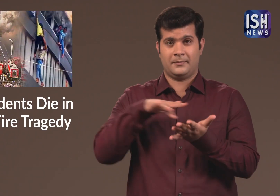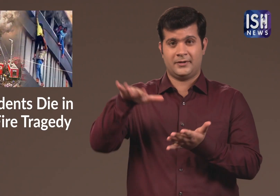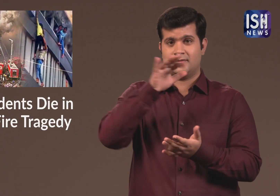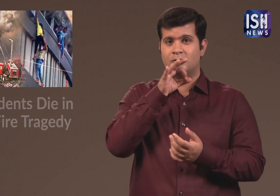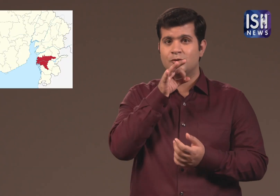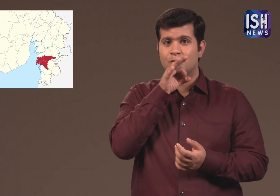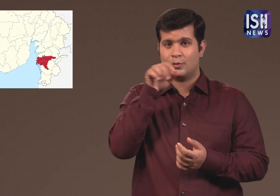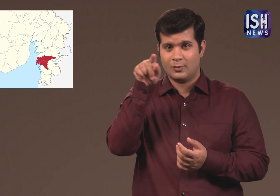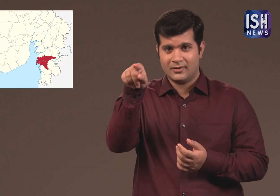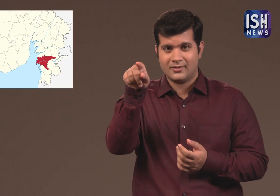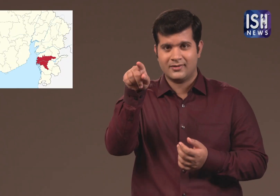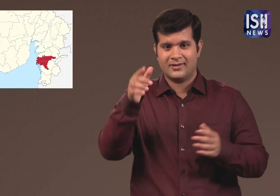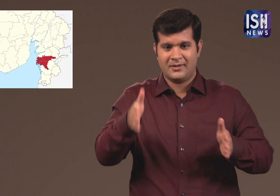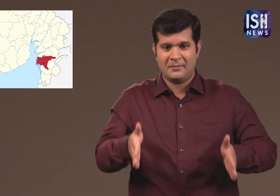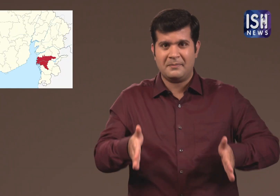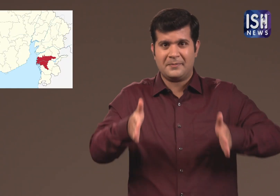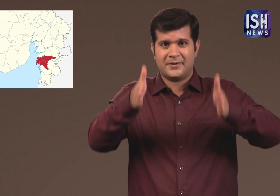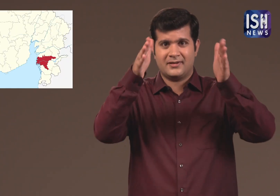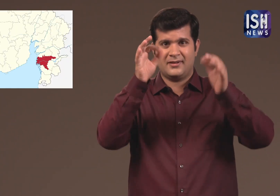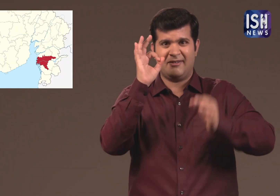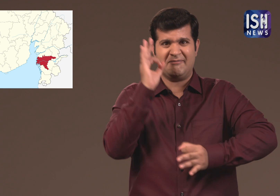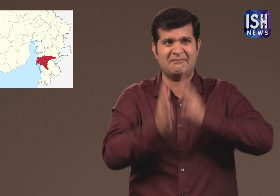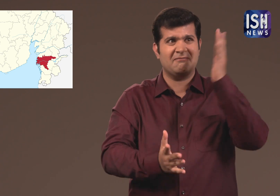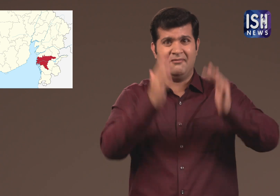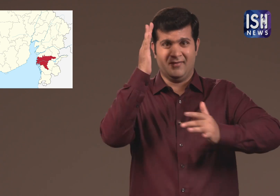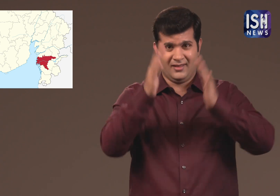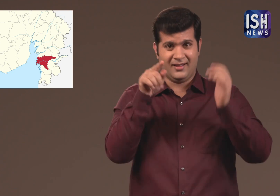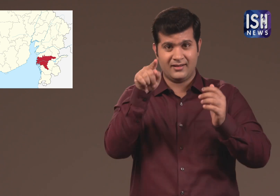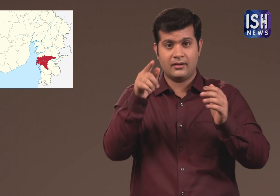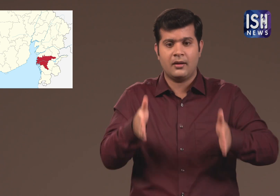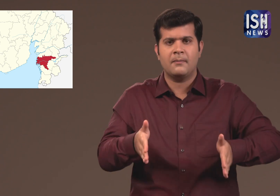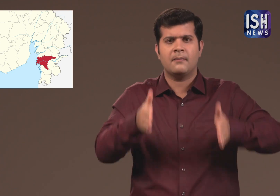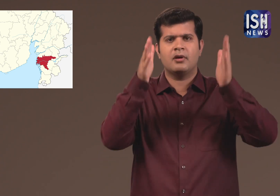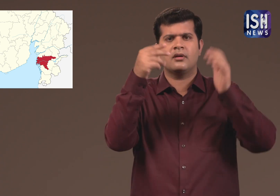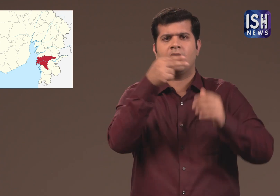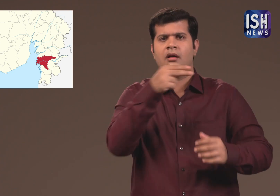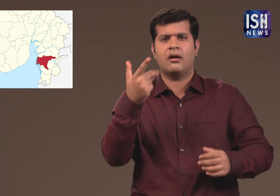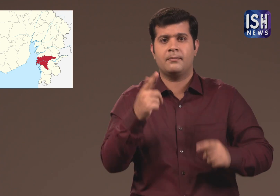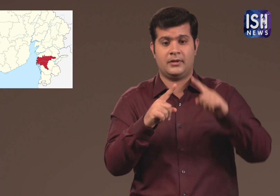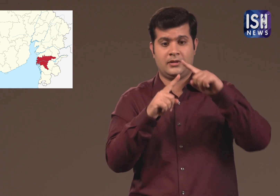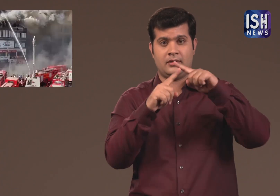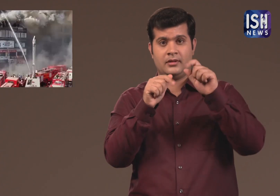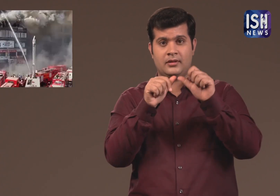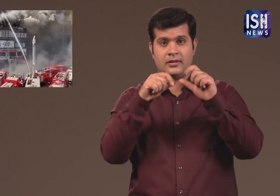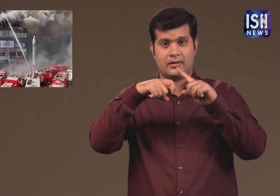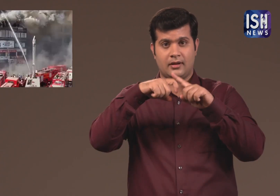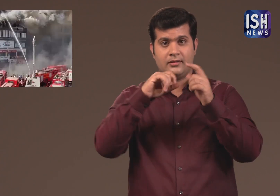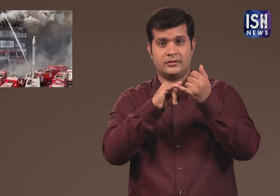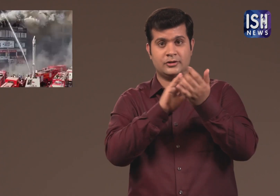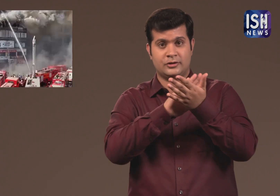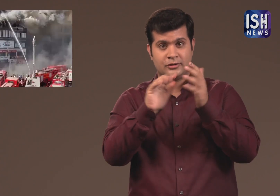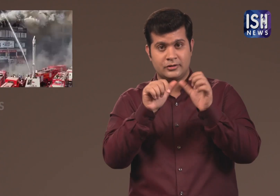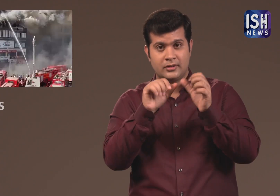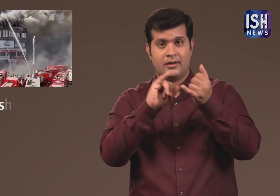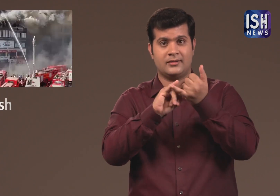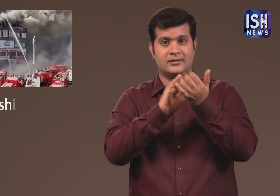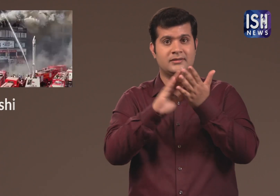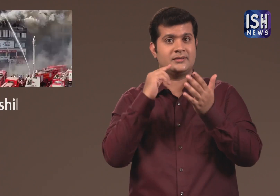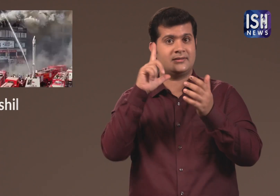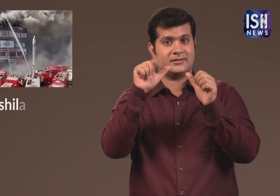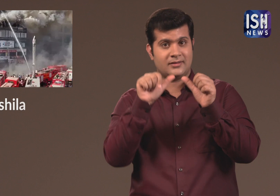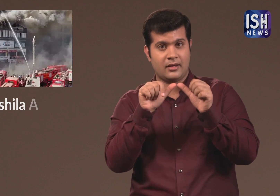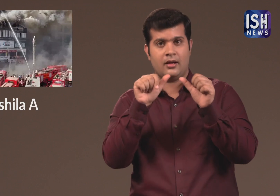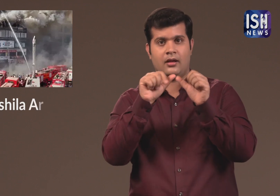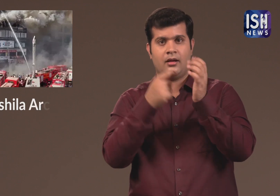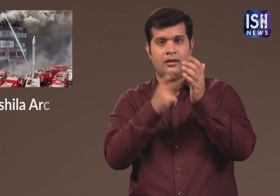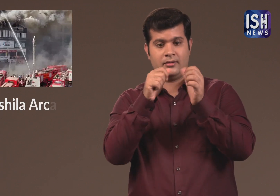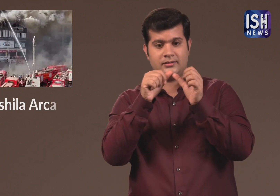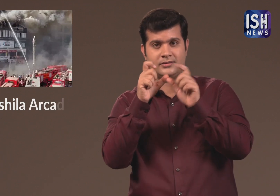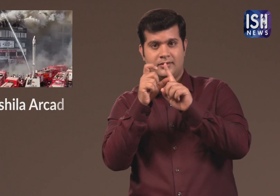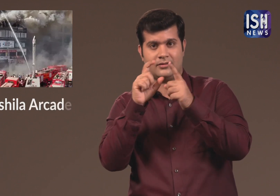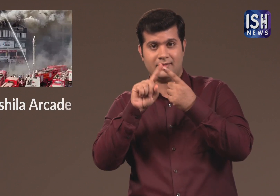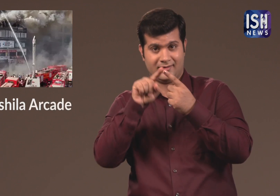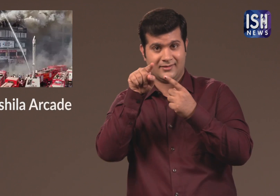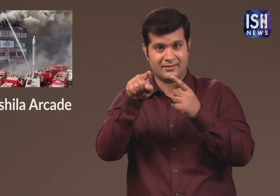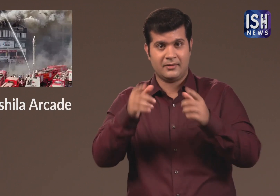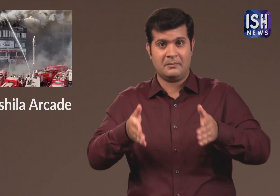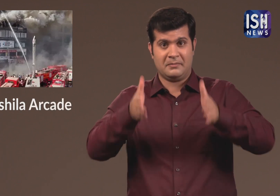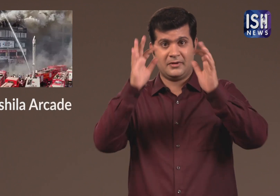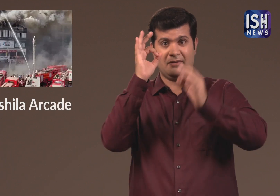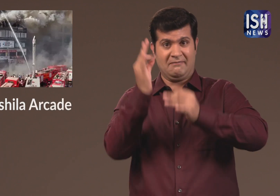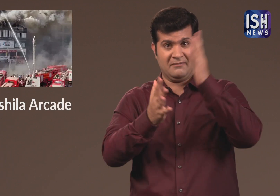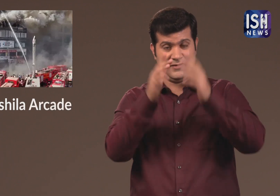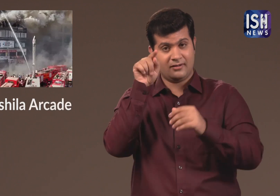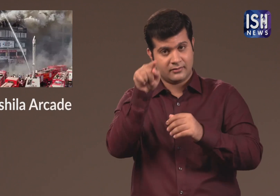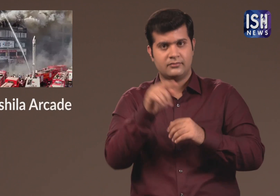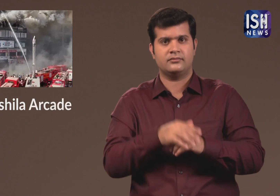In Surat a fire broke out at the Takshashila Arcade.